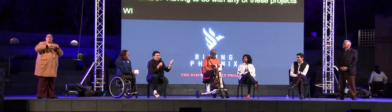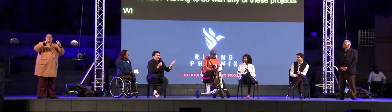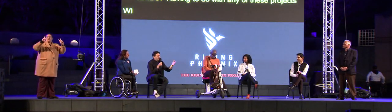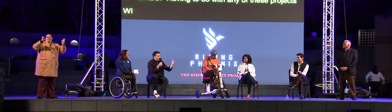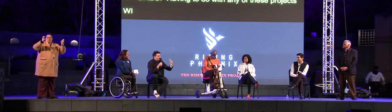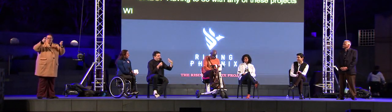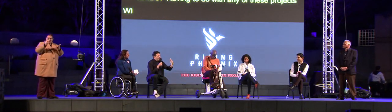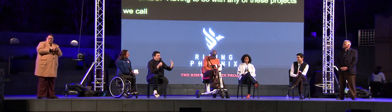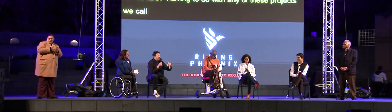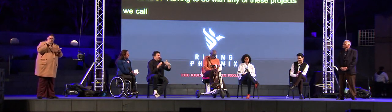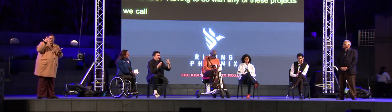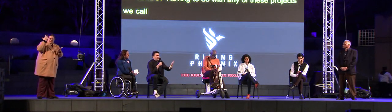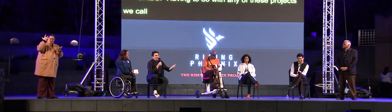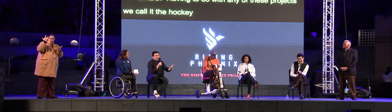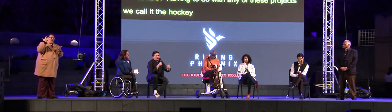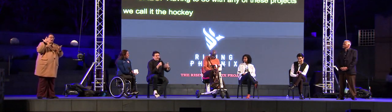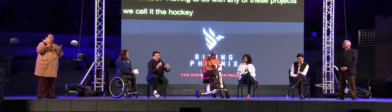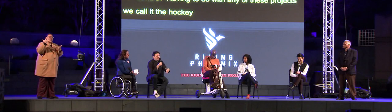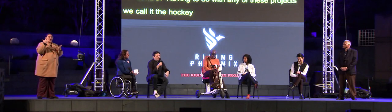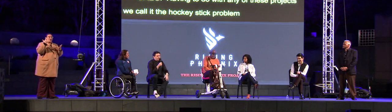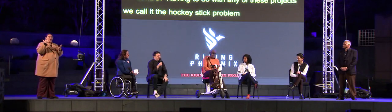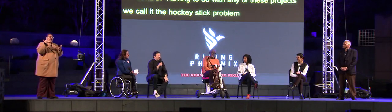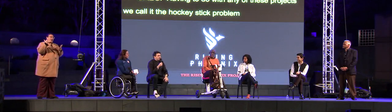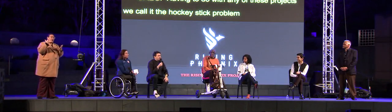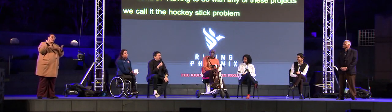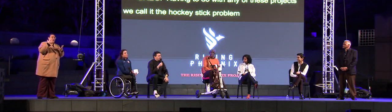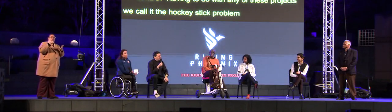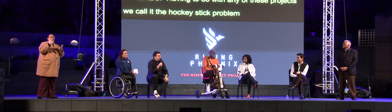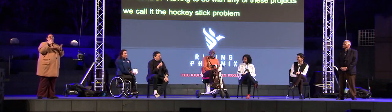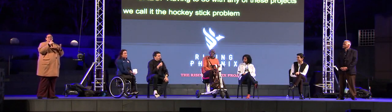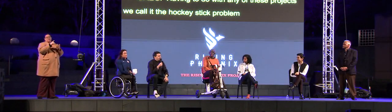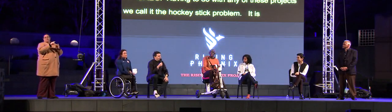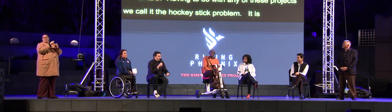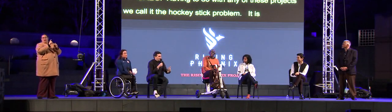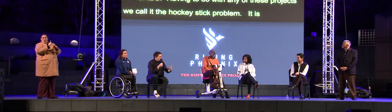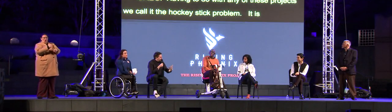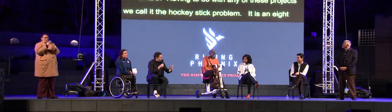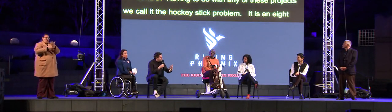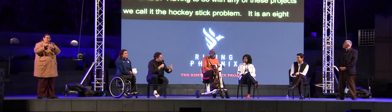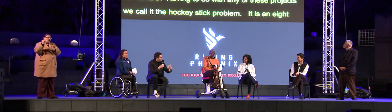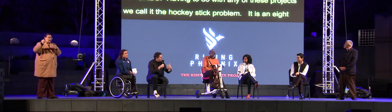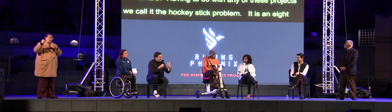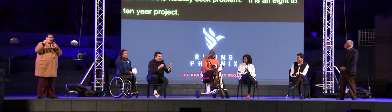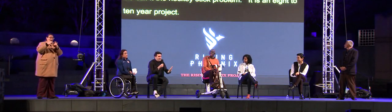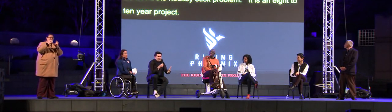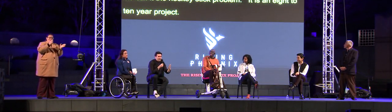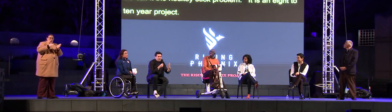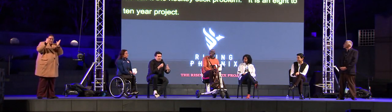is like an 8 to 10 year projects, and the organizing committee are working every day.